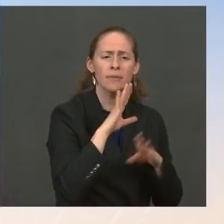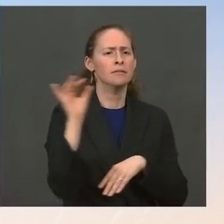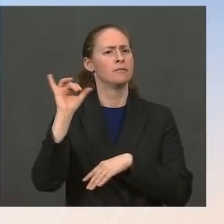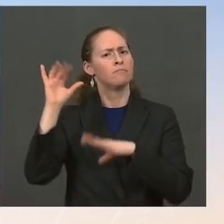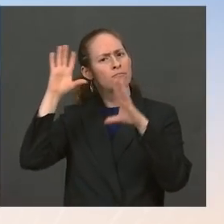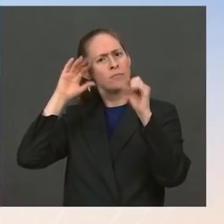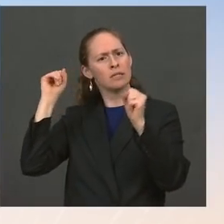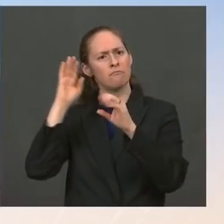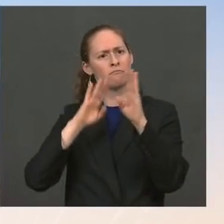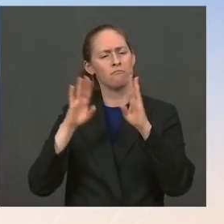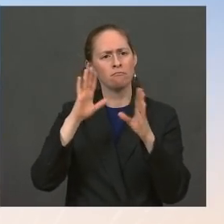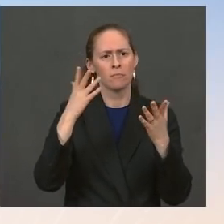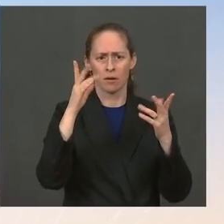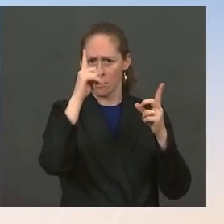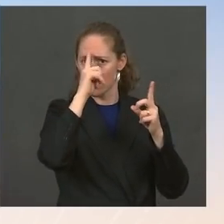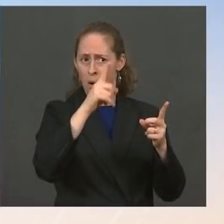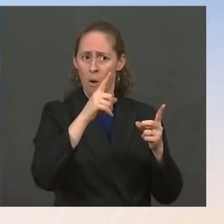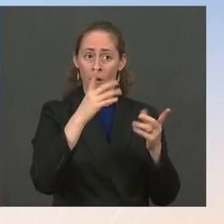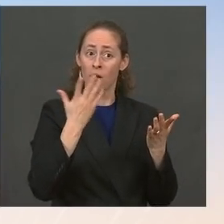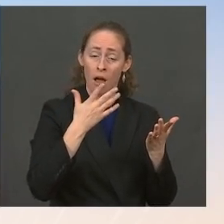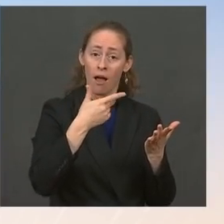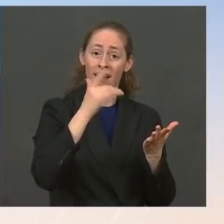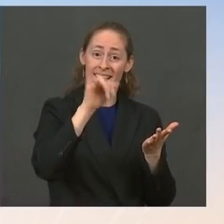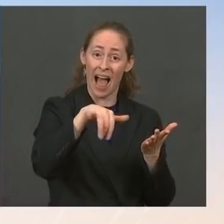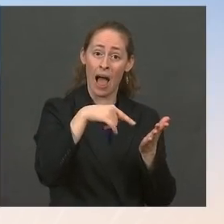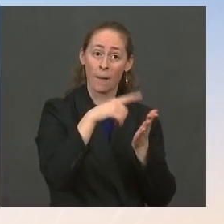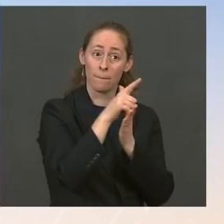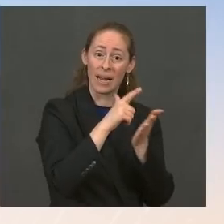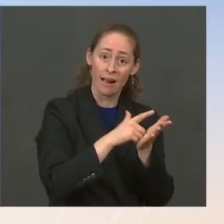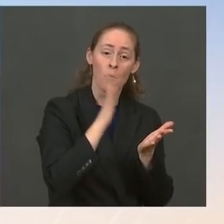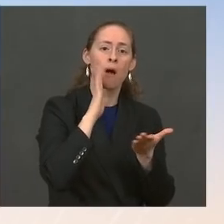and this bill will save money in the deficit over the course of 10 years --